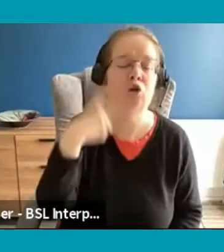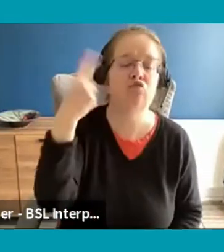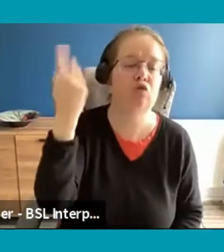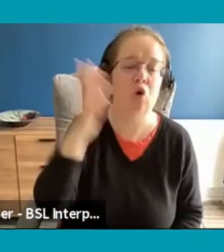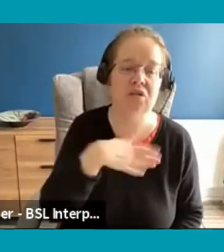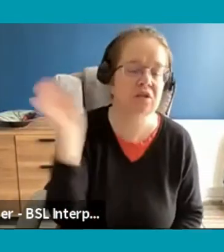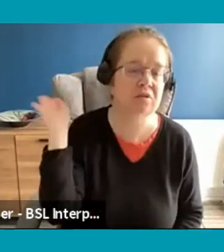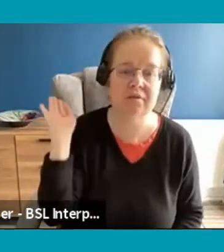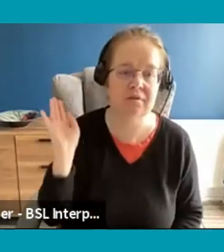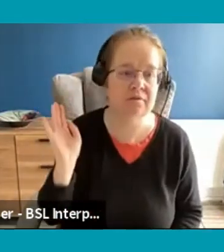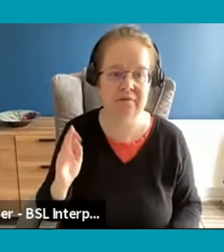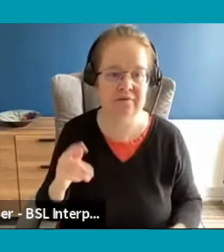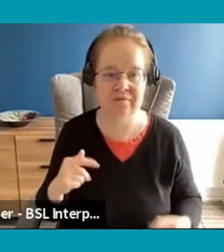Otherwise they got rid of me years ago.